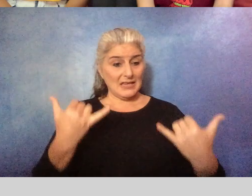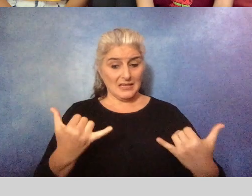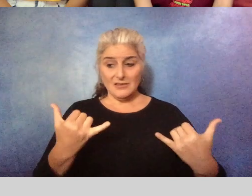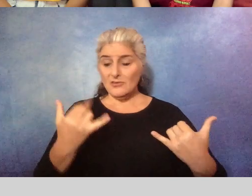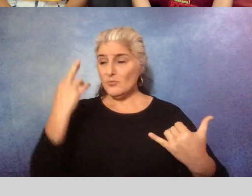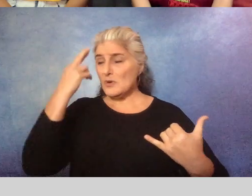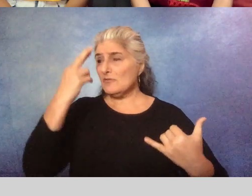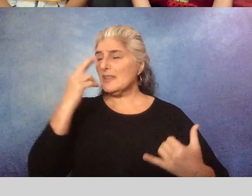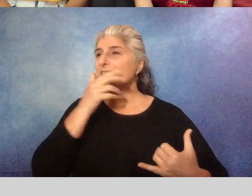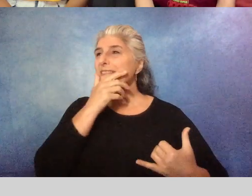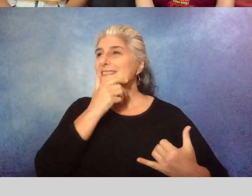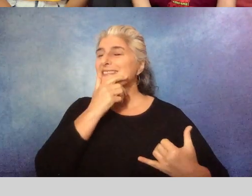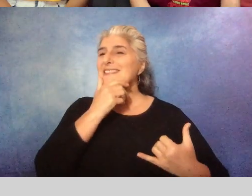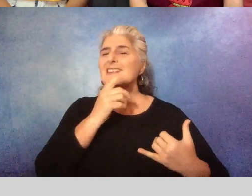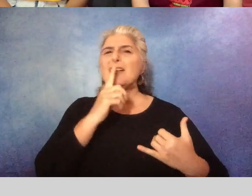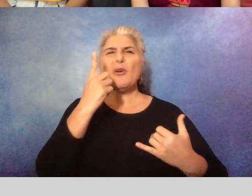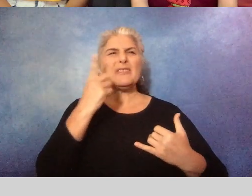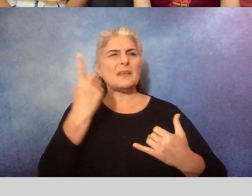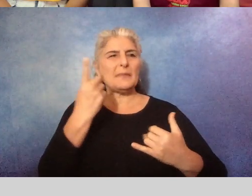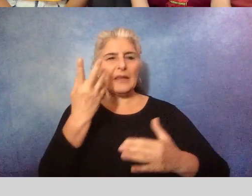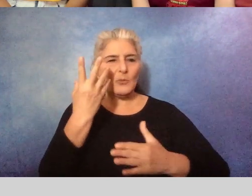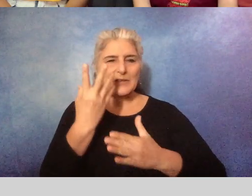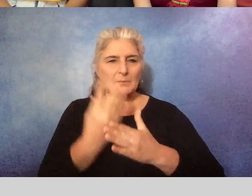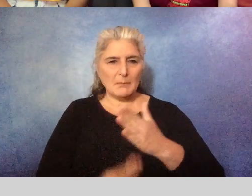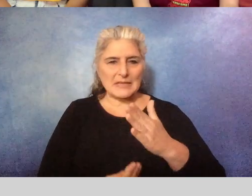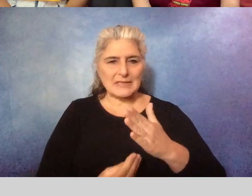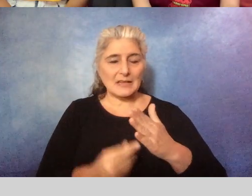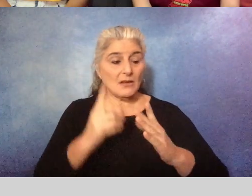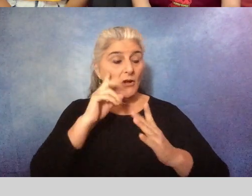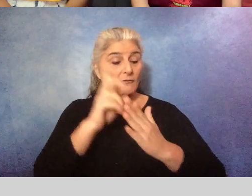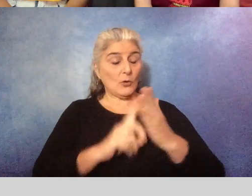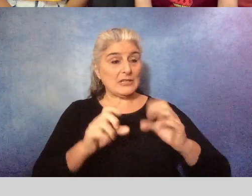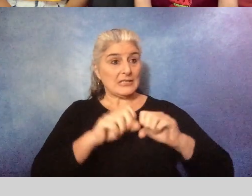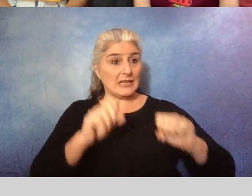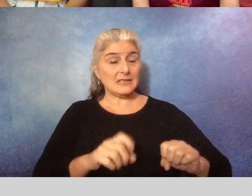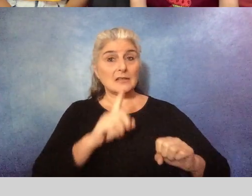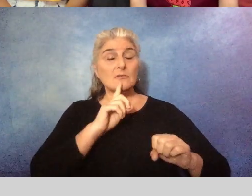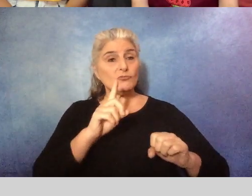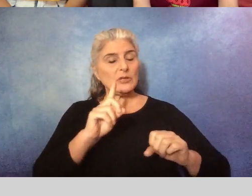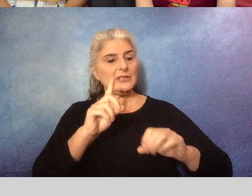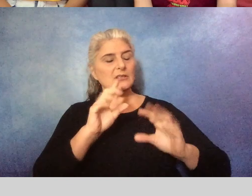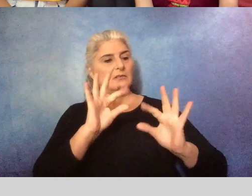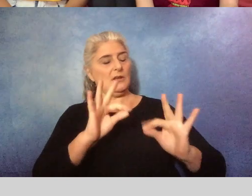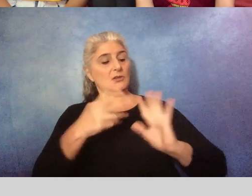but one thing was missing. For a design system to be really a system,